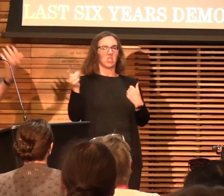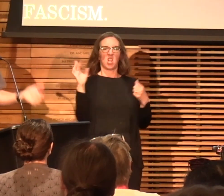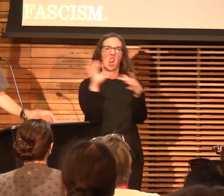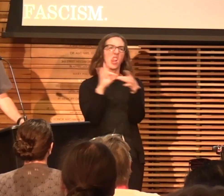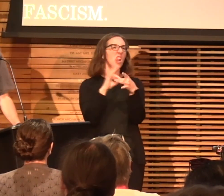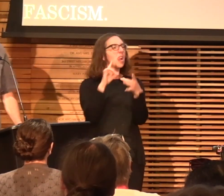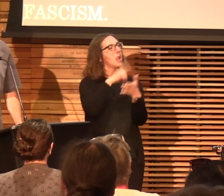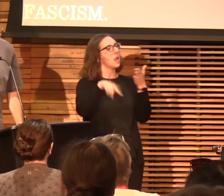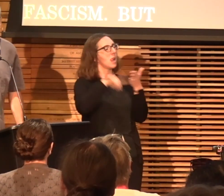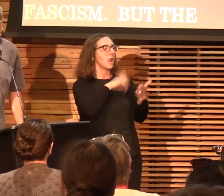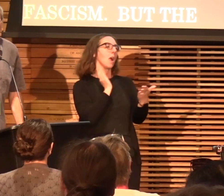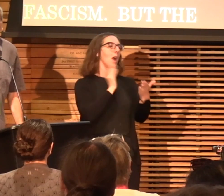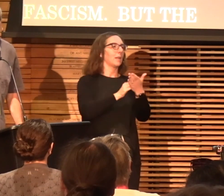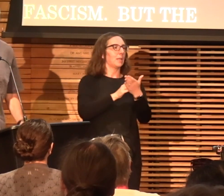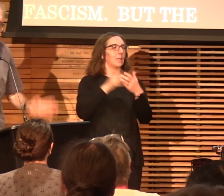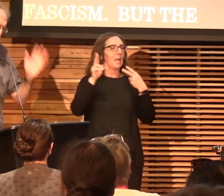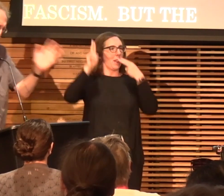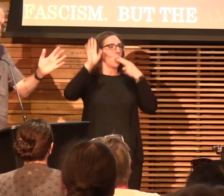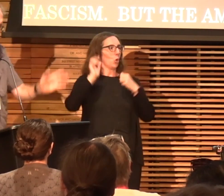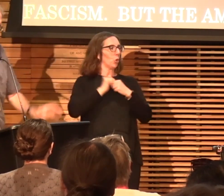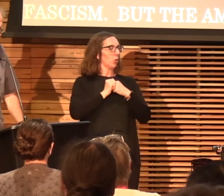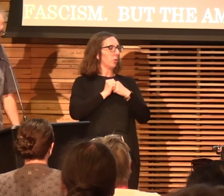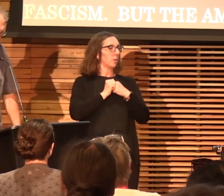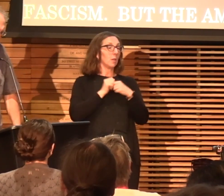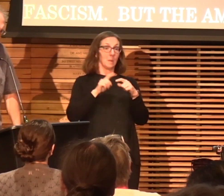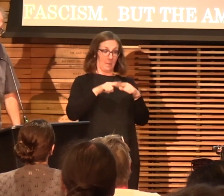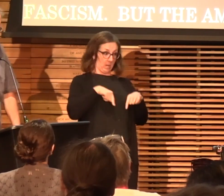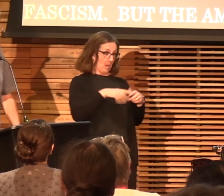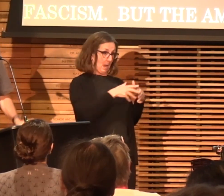But the American Communist Party, the International Communist Party,